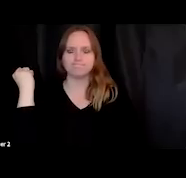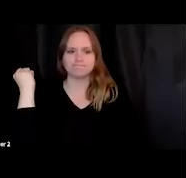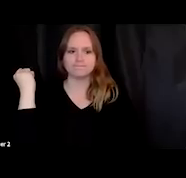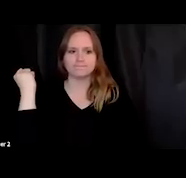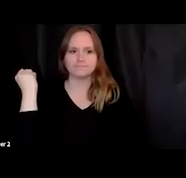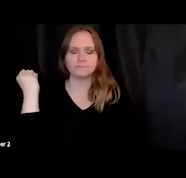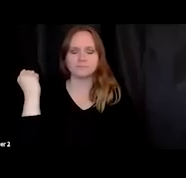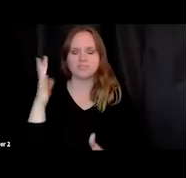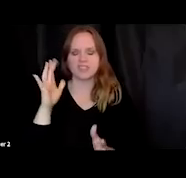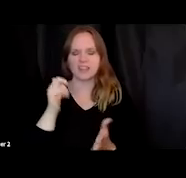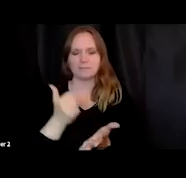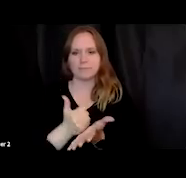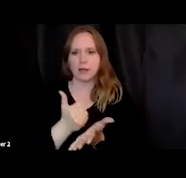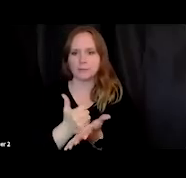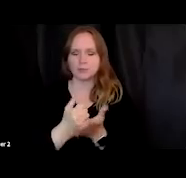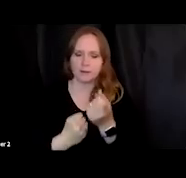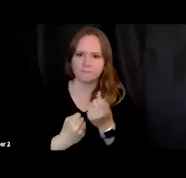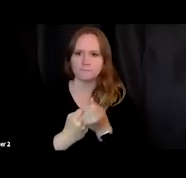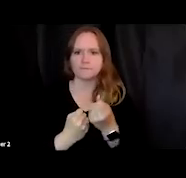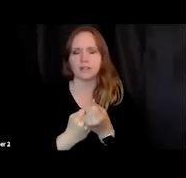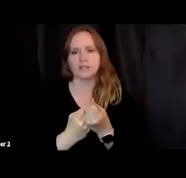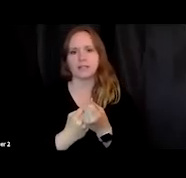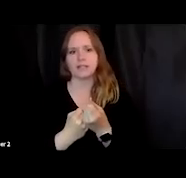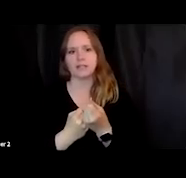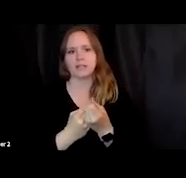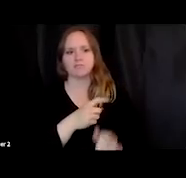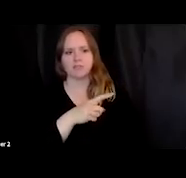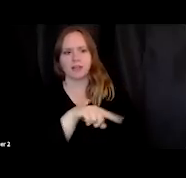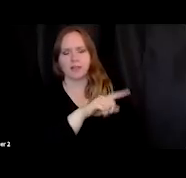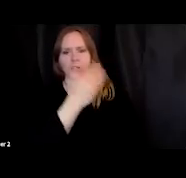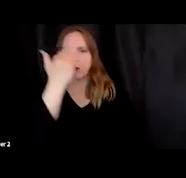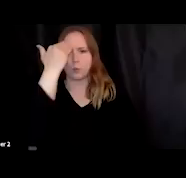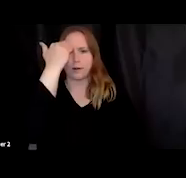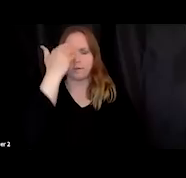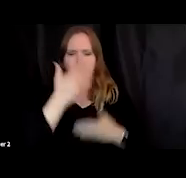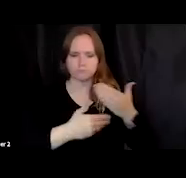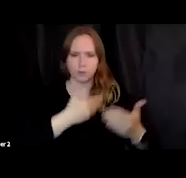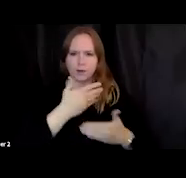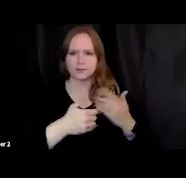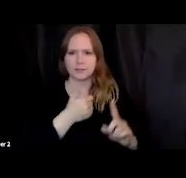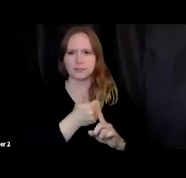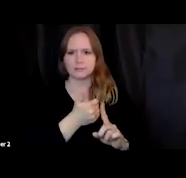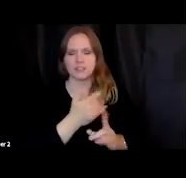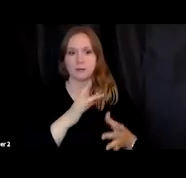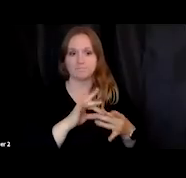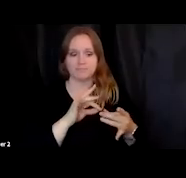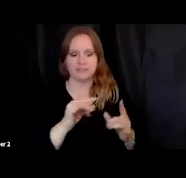and just having that tenant be aware of that process. Now I'm saying the word tenant because that's the scope